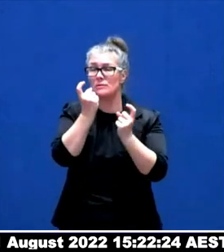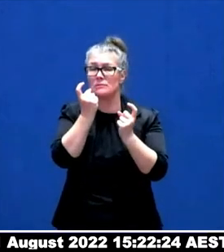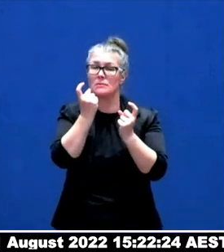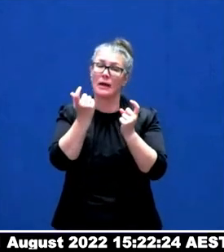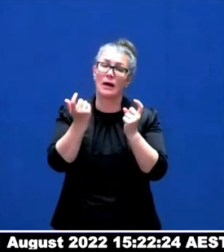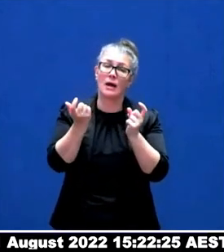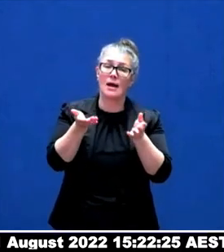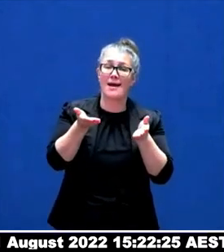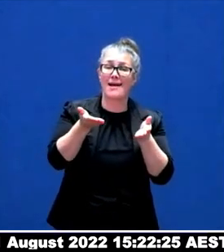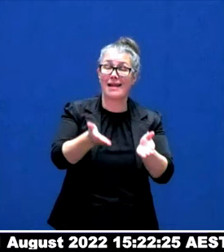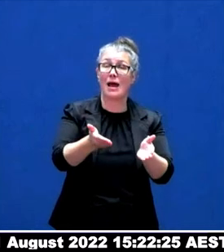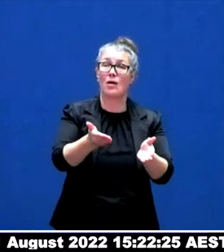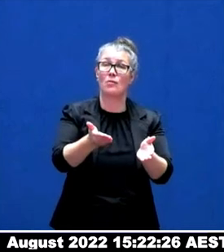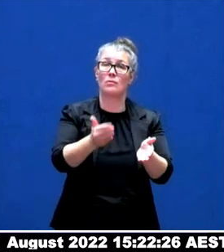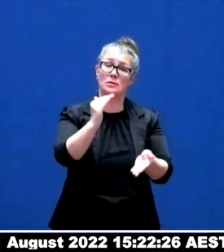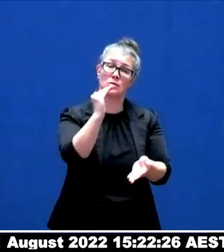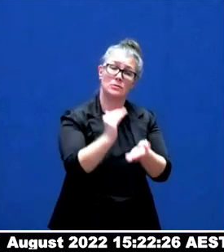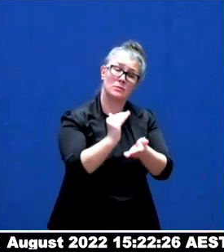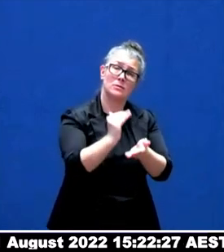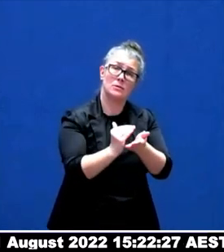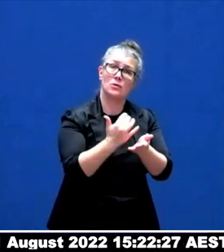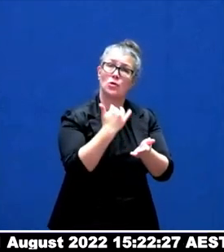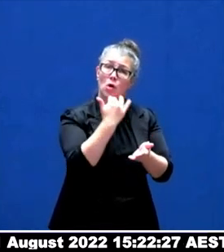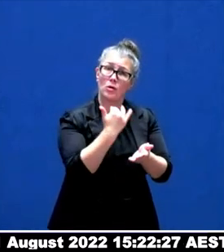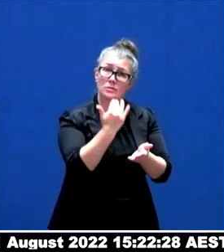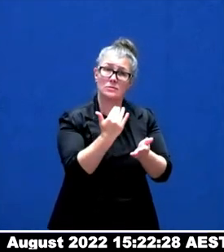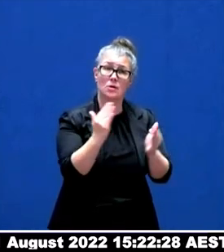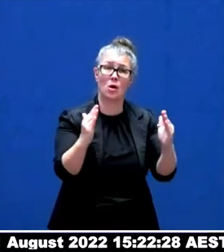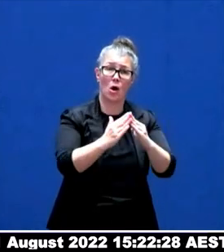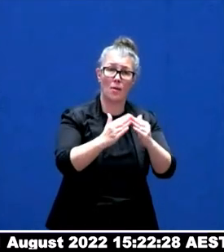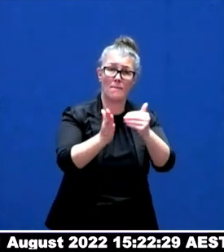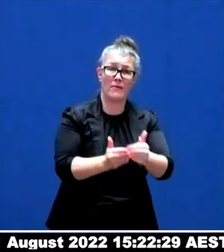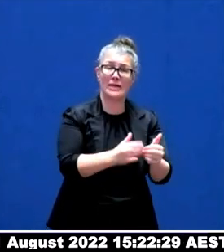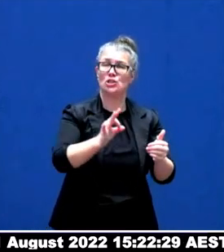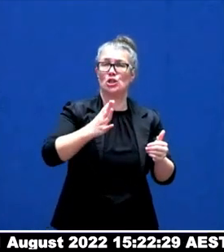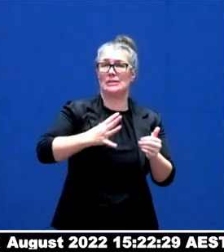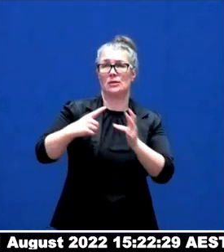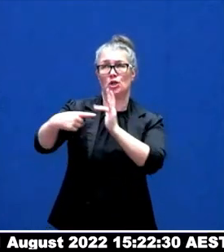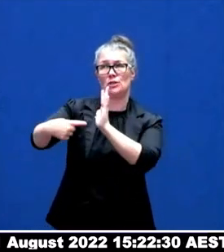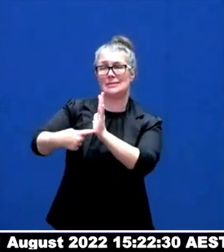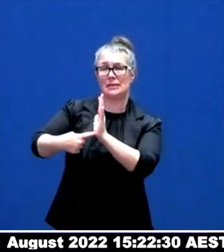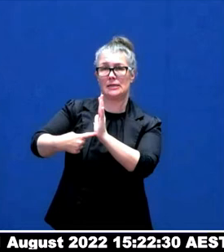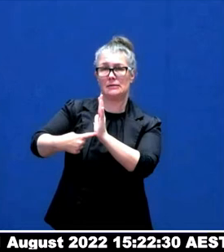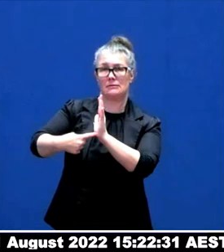lower cost home mods to not require an assessment by an OT at all, that the